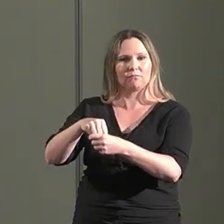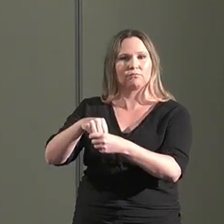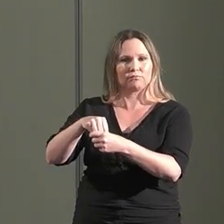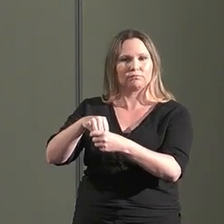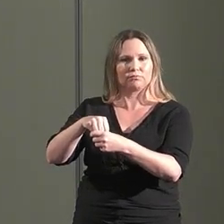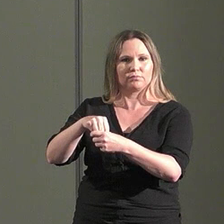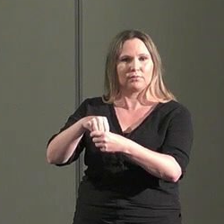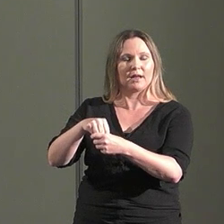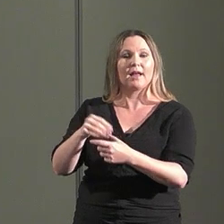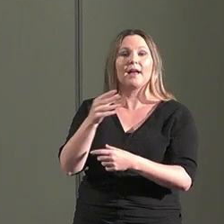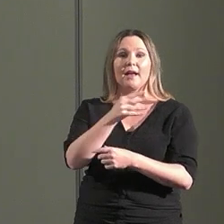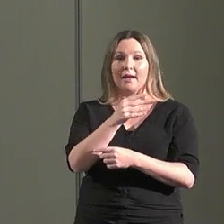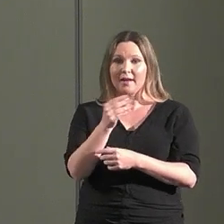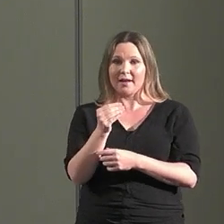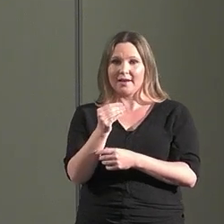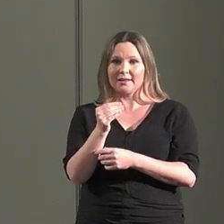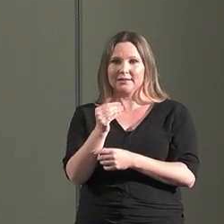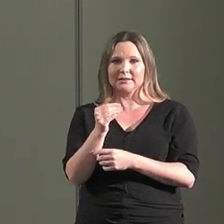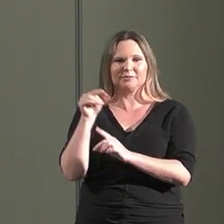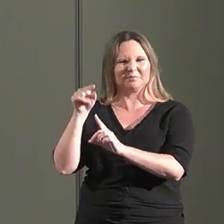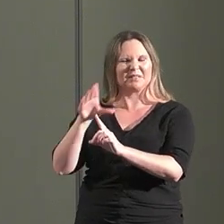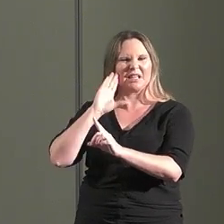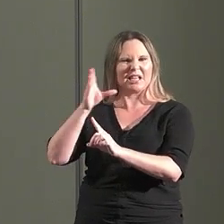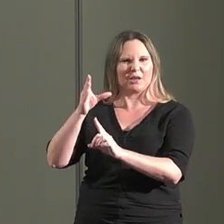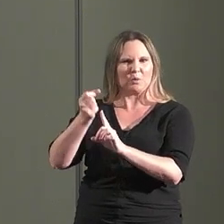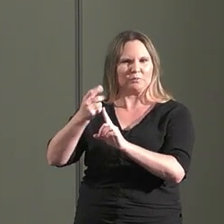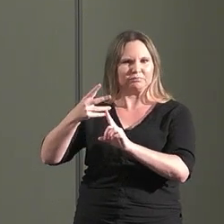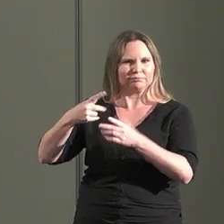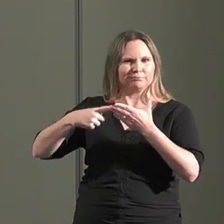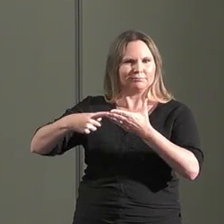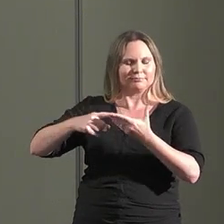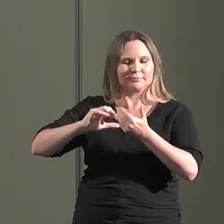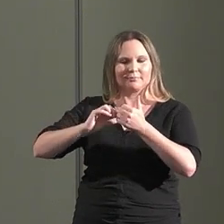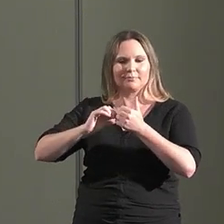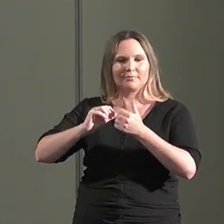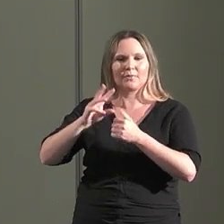He will talk more about the wave API.